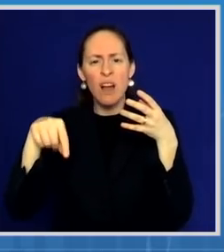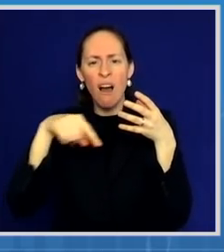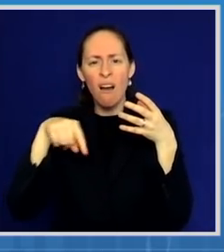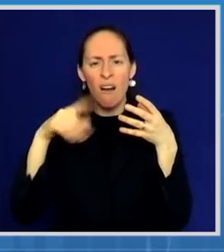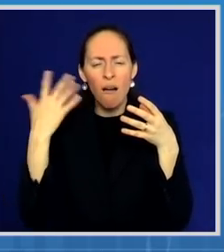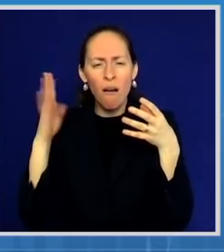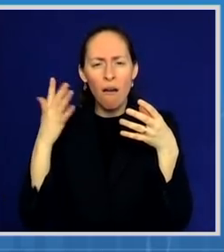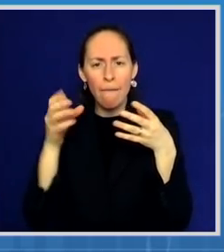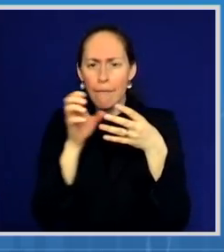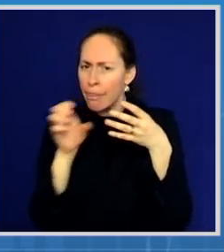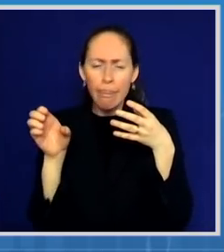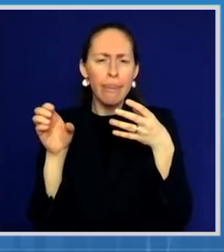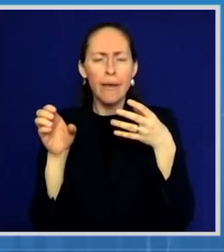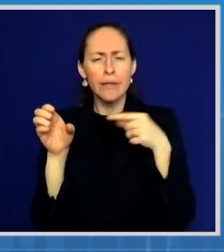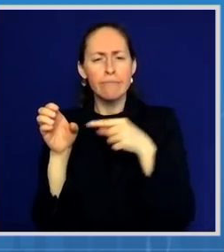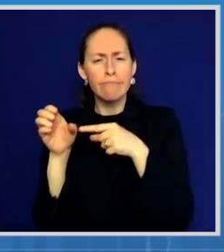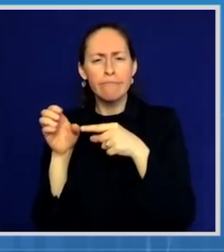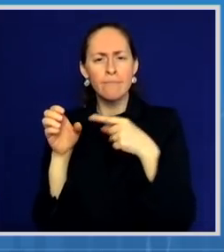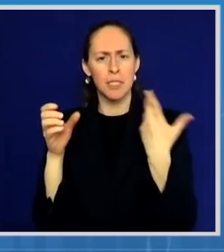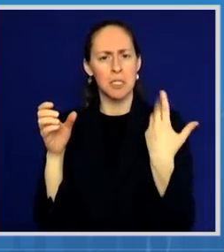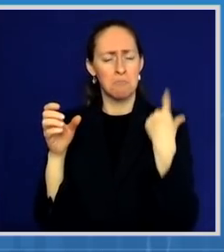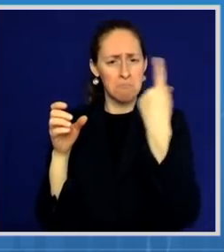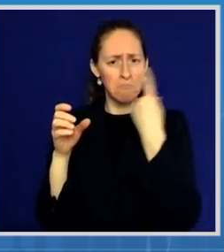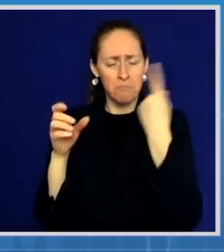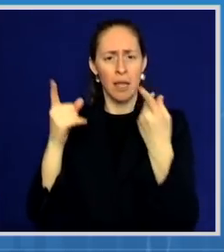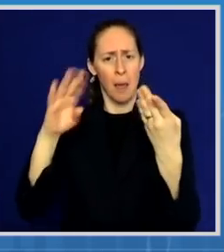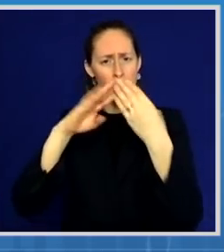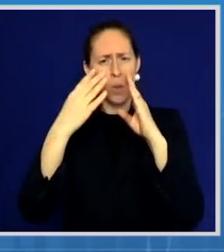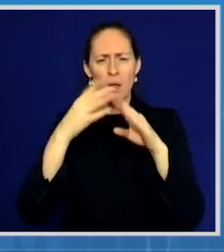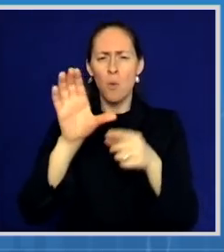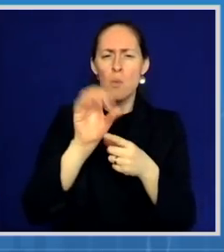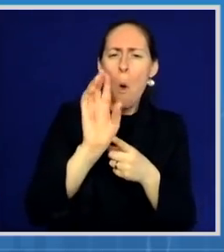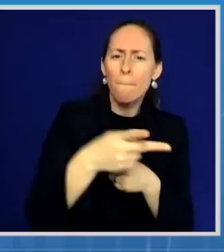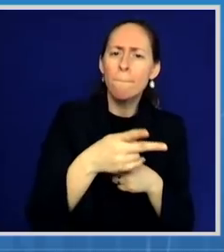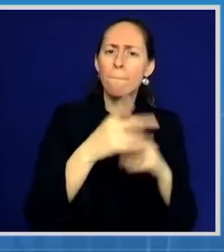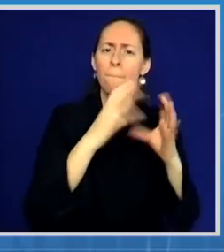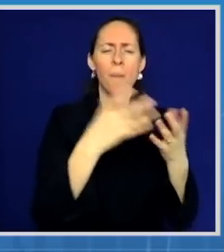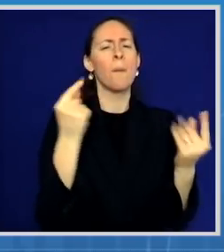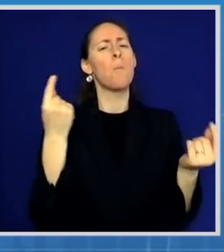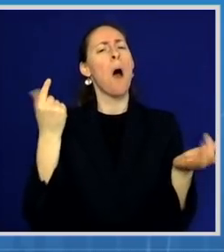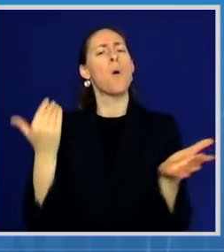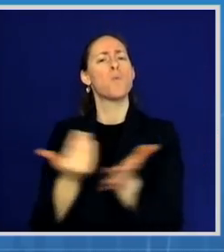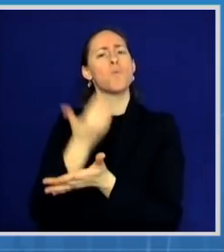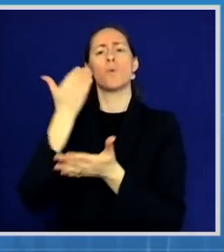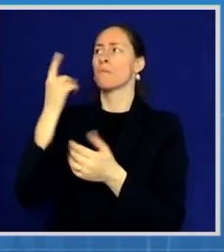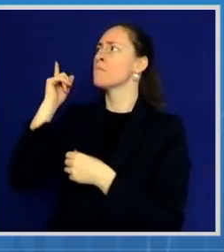but what new actions is the White House to take in to kind of address this growing gap?